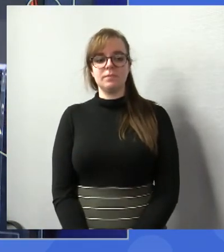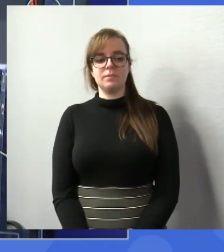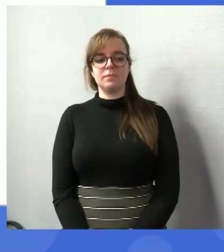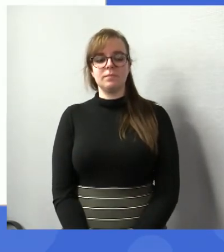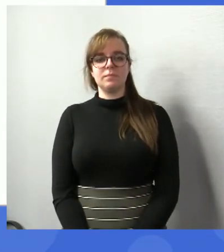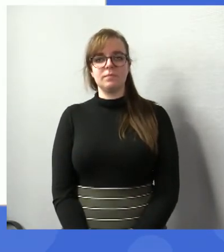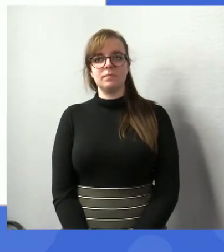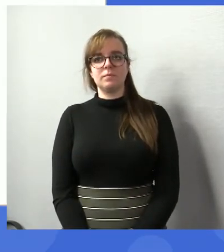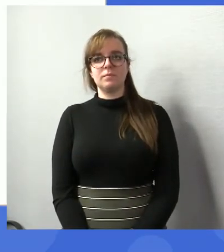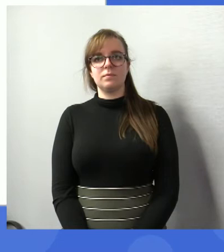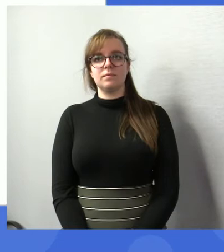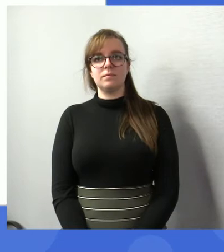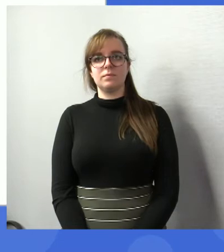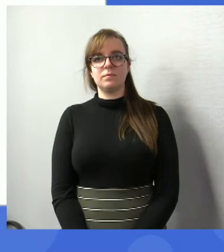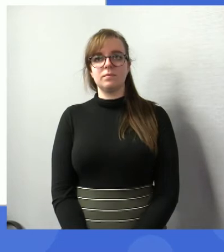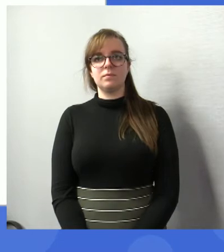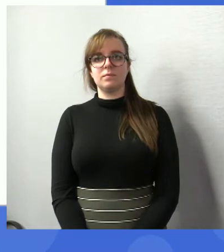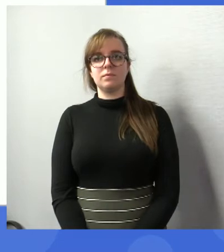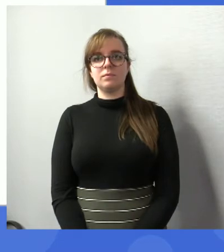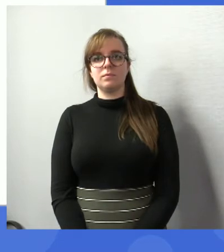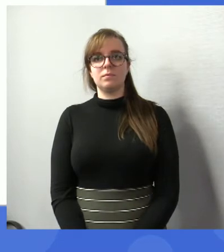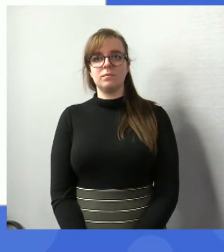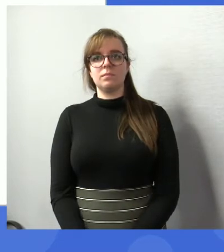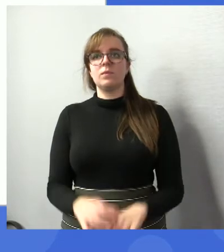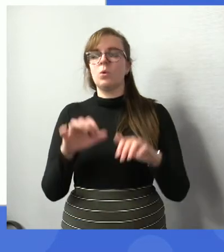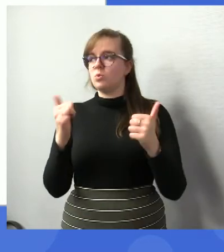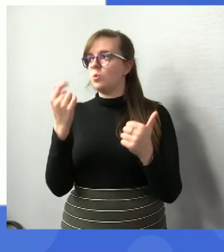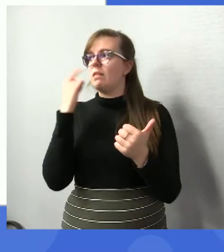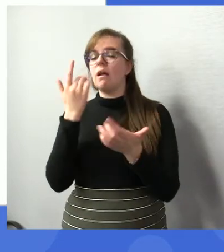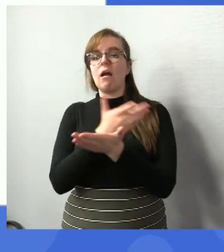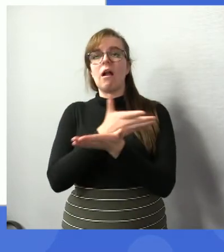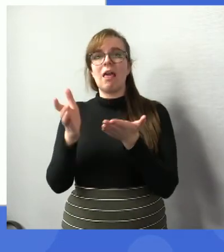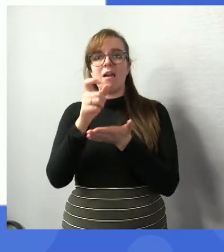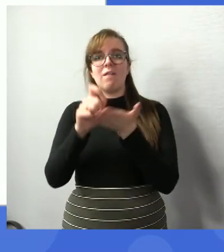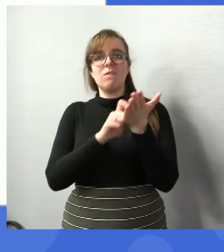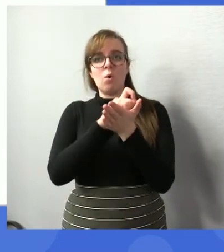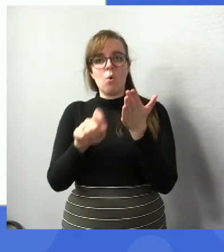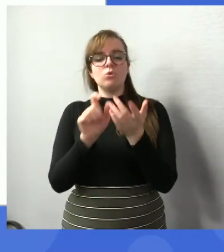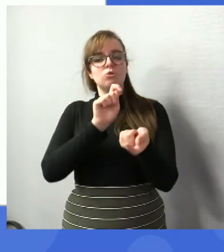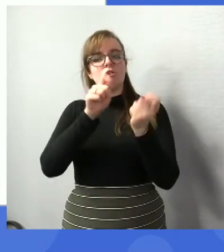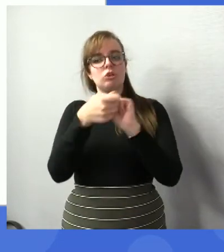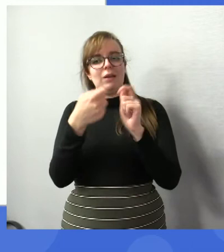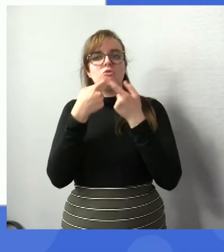so I think there is a clear vote to rephrase that statement to read